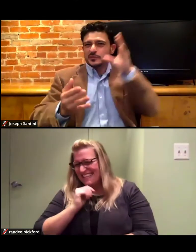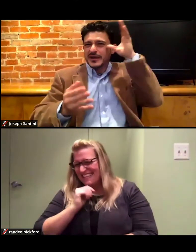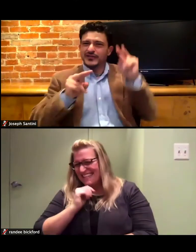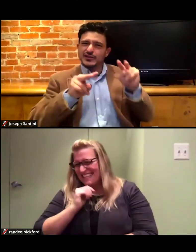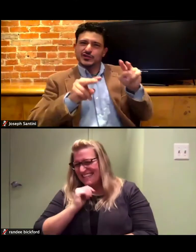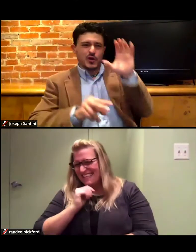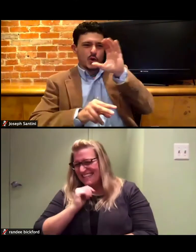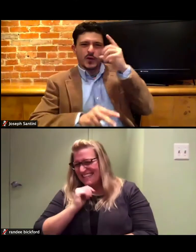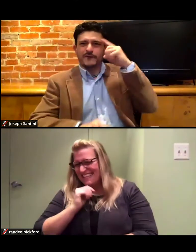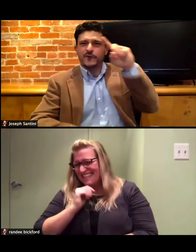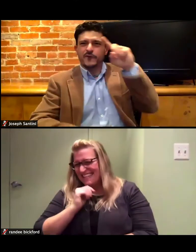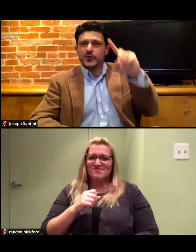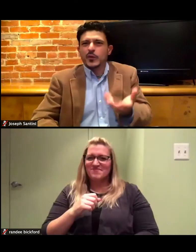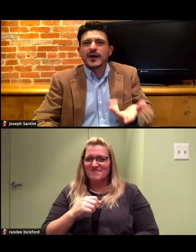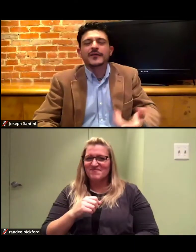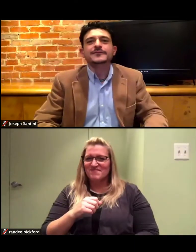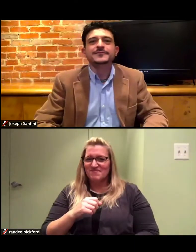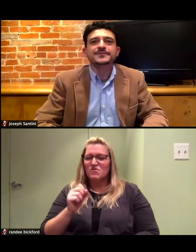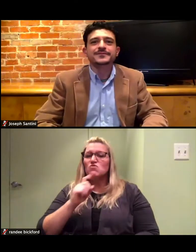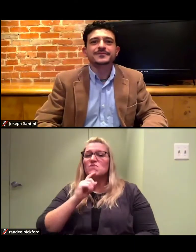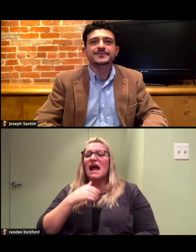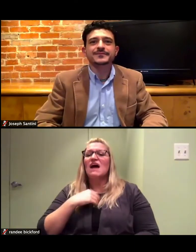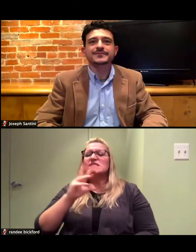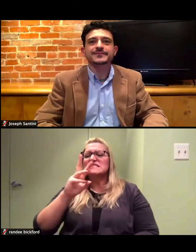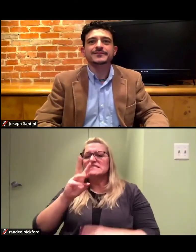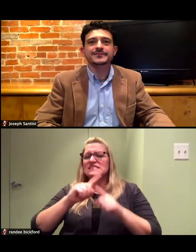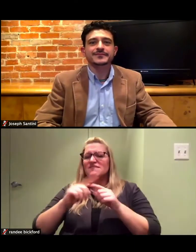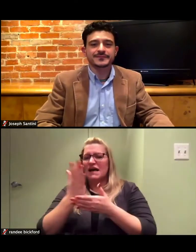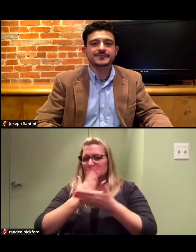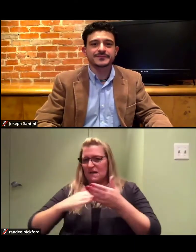No, not at all. So, how do parents... What should they look for?